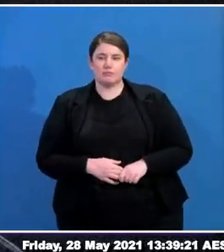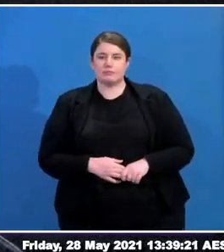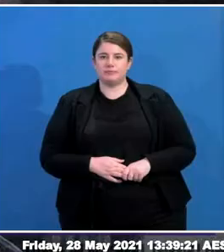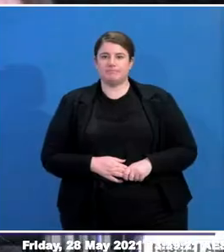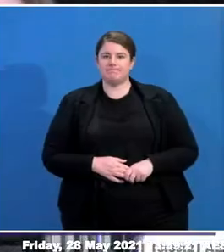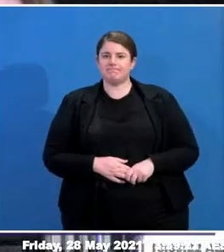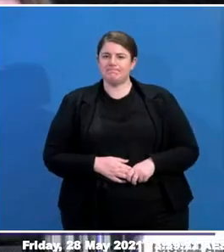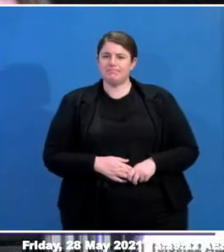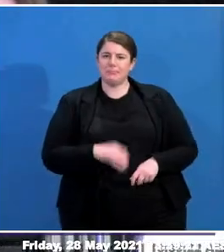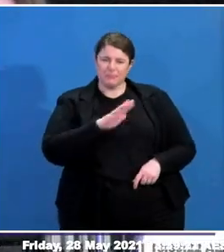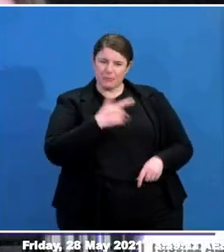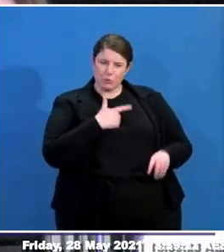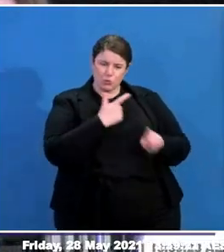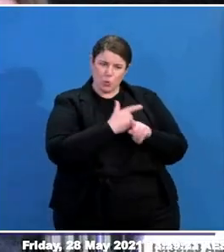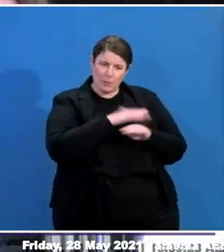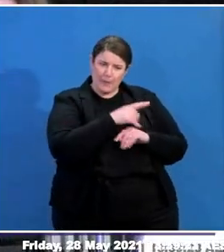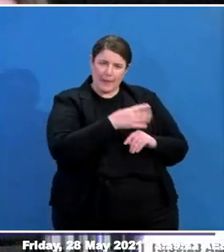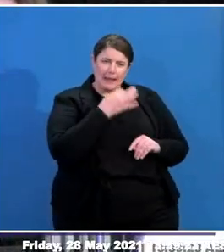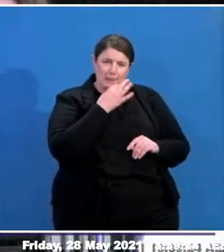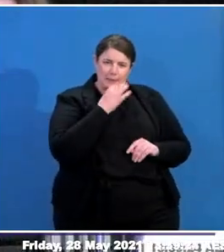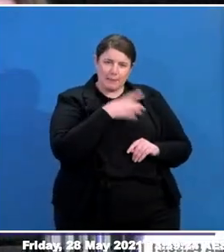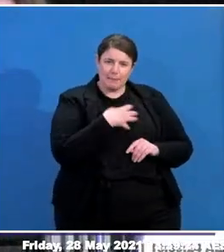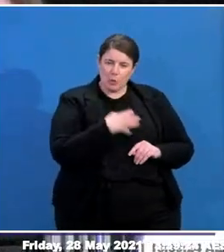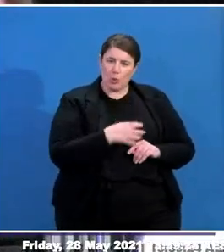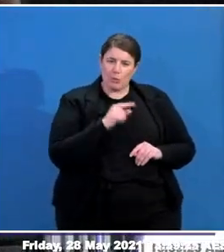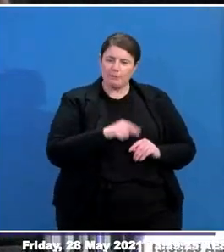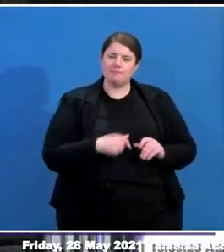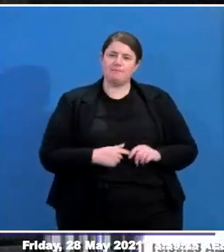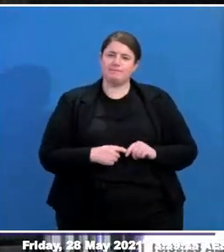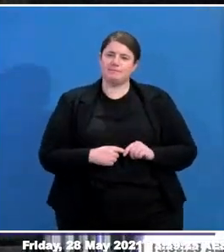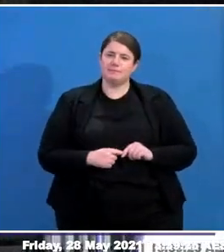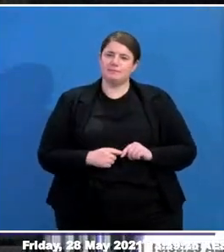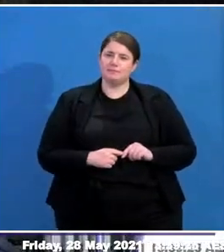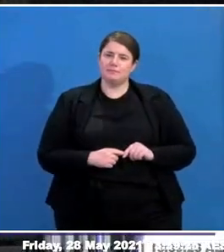I would like to explore that a little bit because service